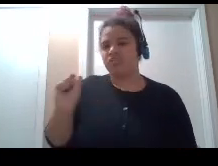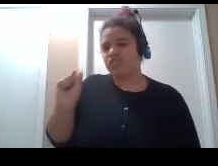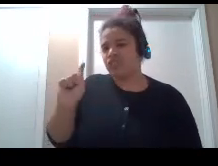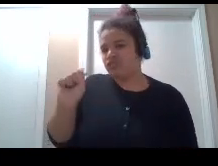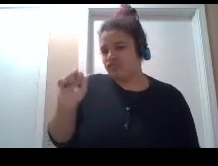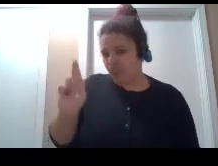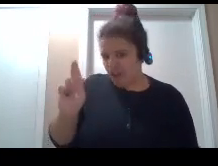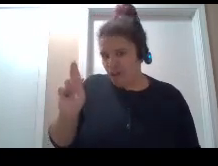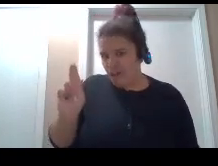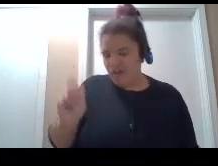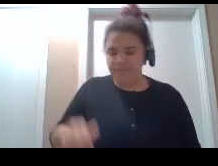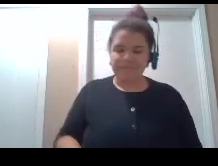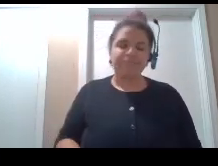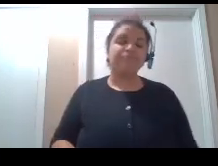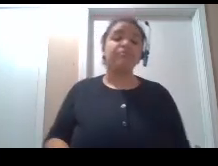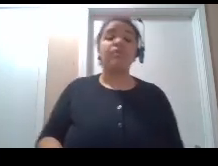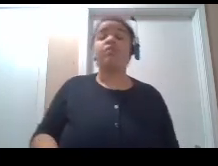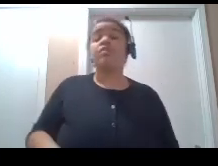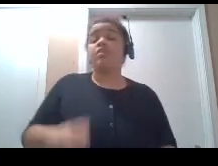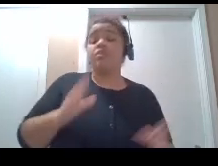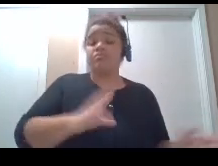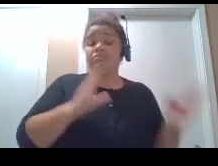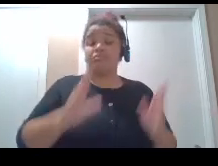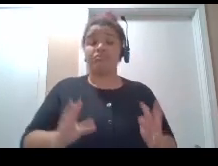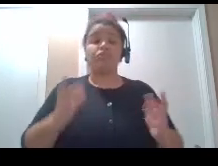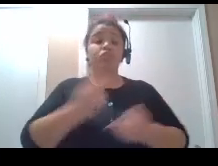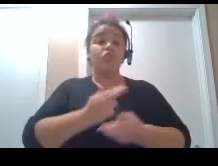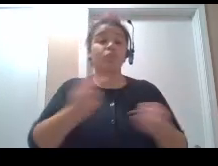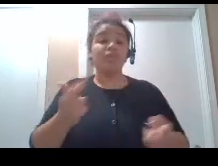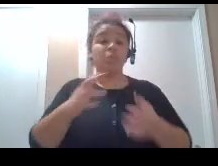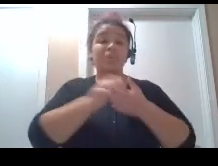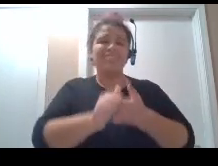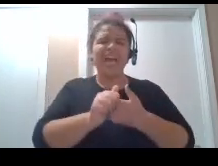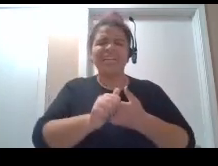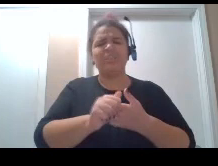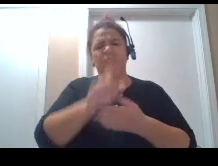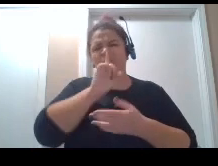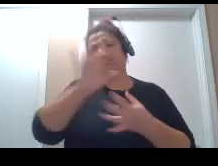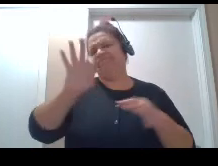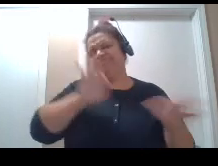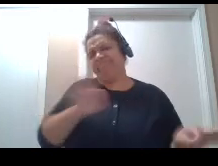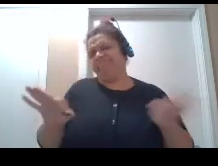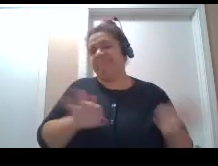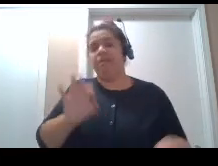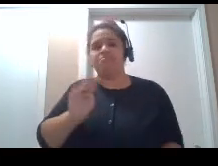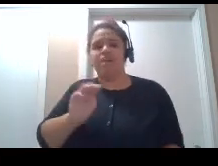The resource guide covers the technical aspects of using Microsoft Teams, which I'm going to review with